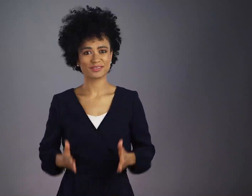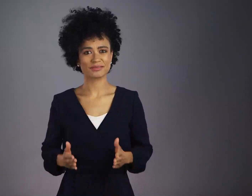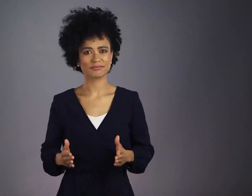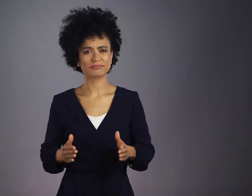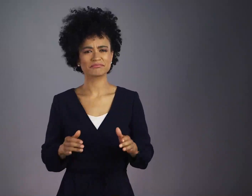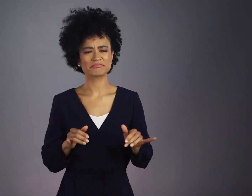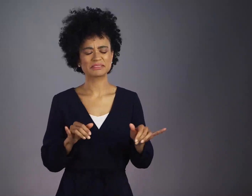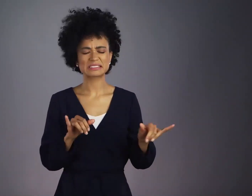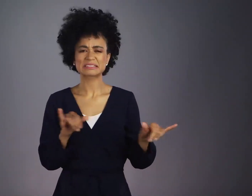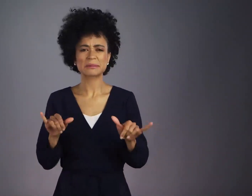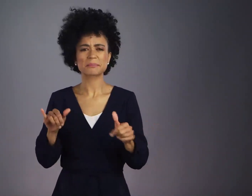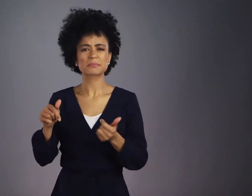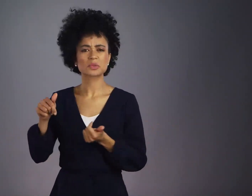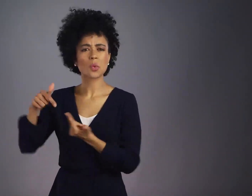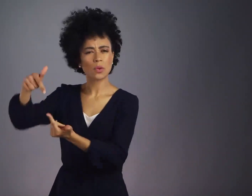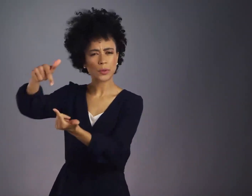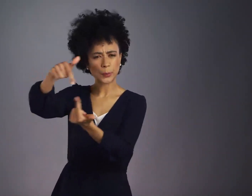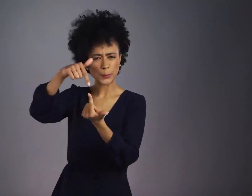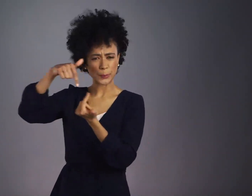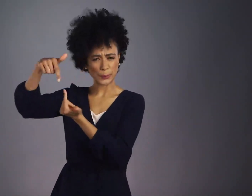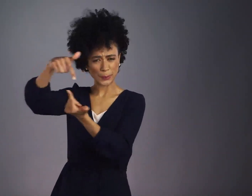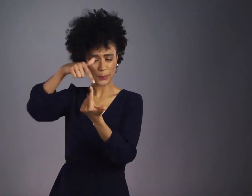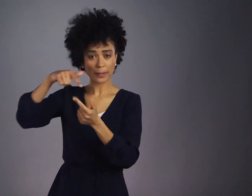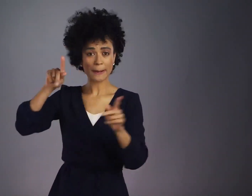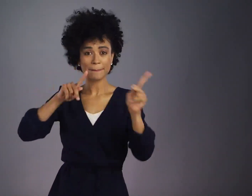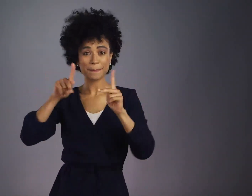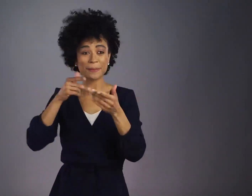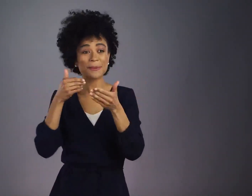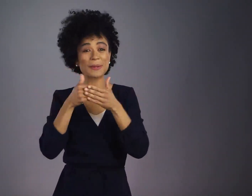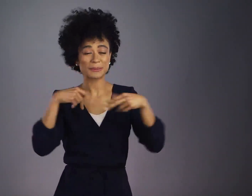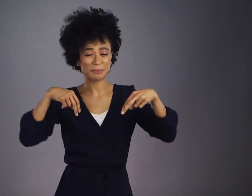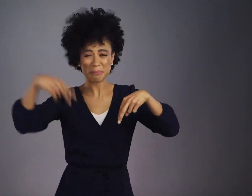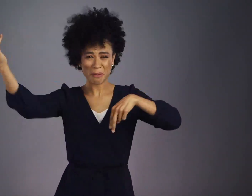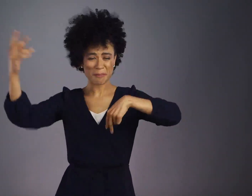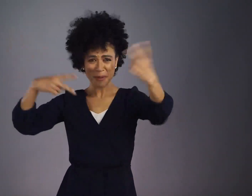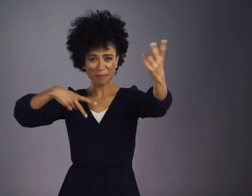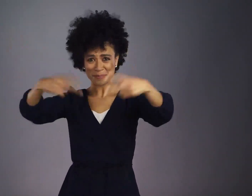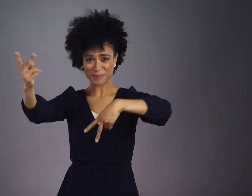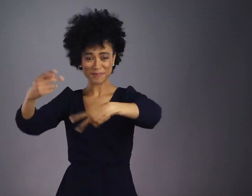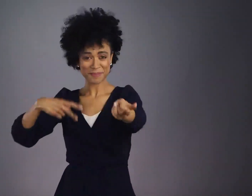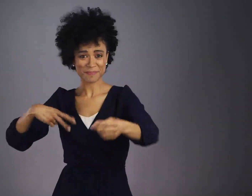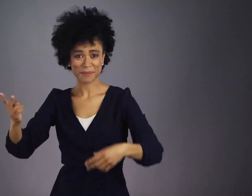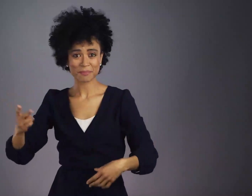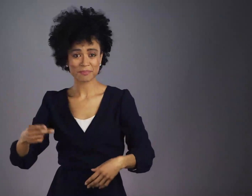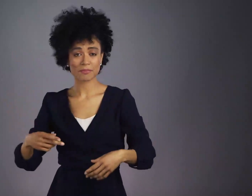The alcoholic is like a tornado roaring his way through the lives of others.